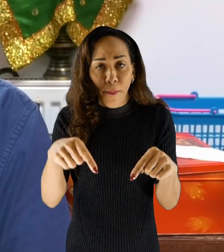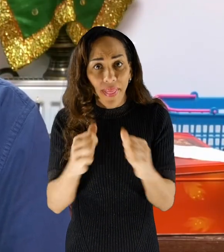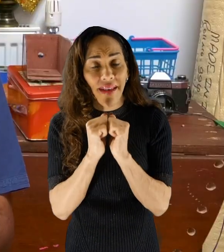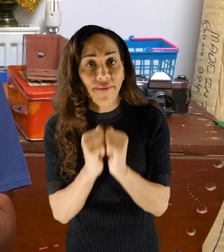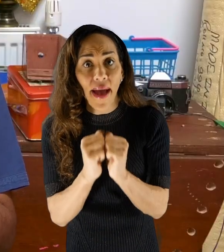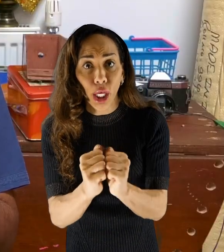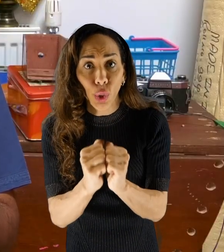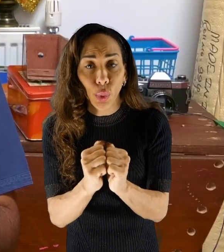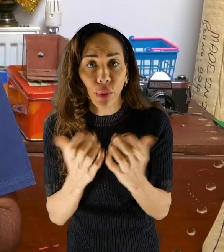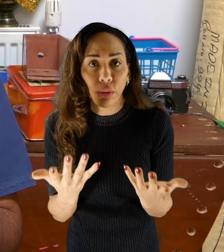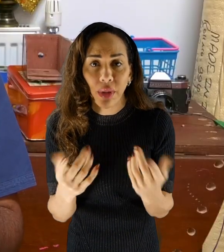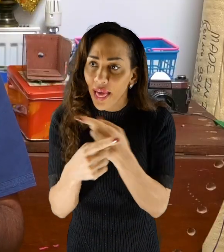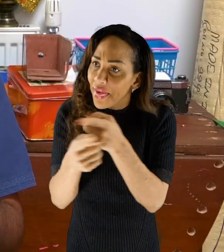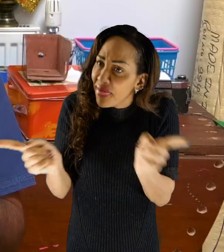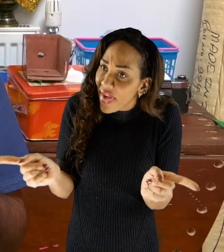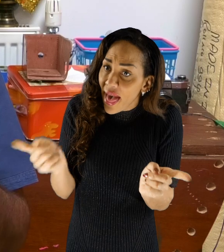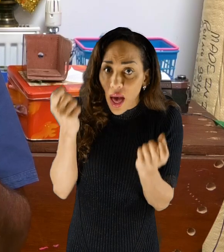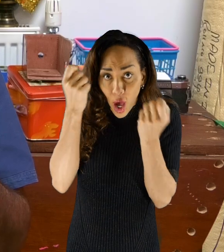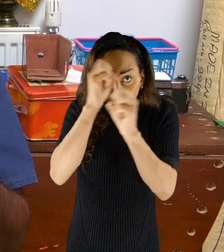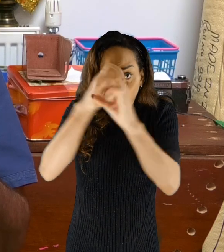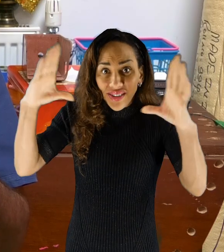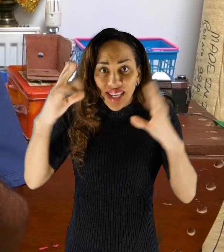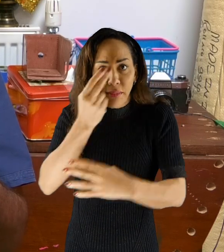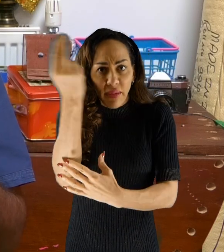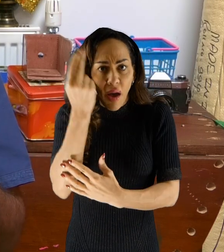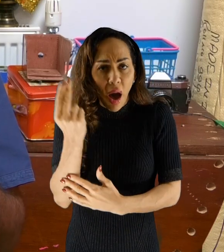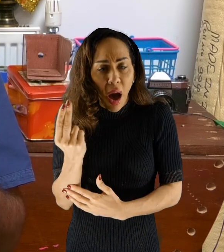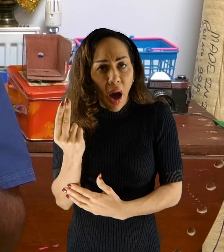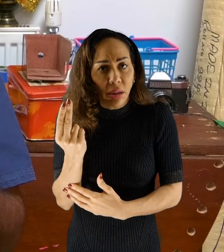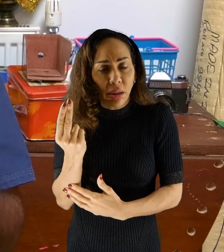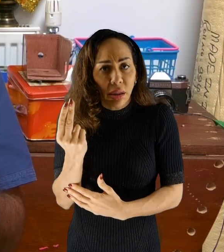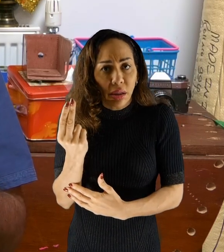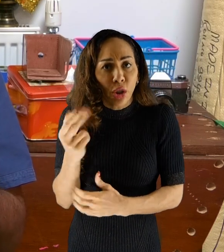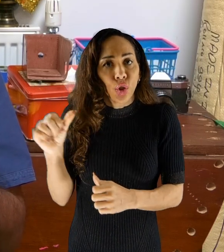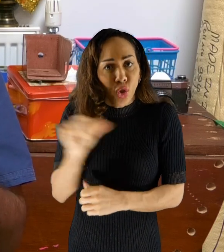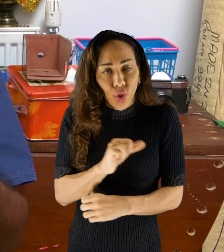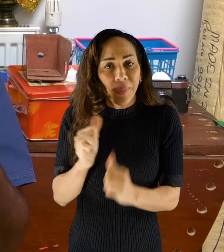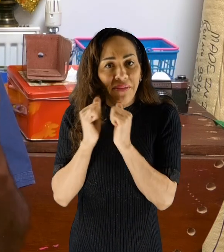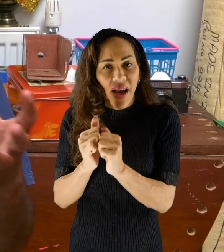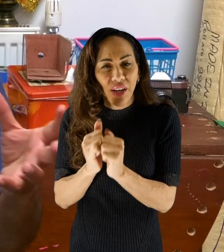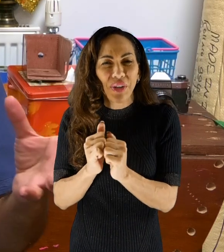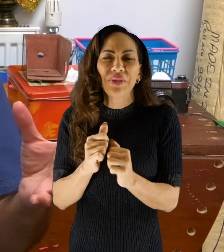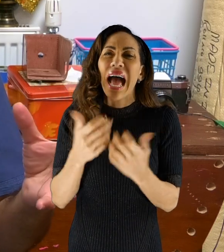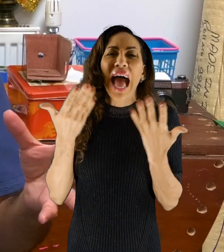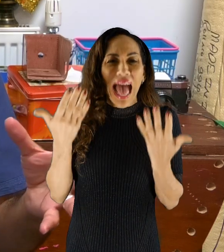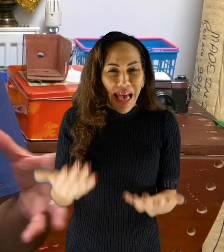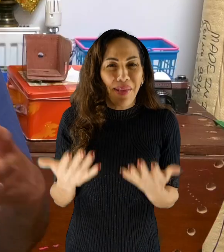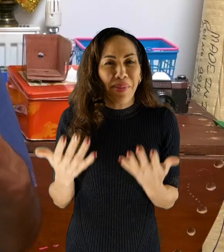What we tend to have is this kind of pseudo-intellectual kind of space in art